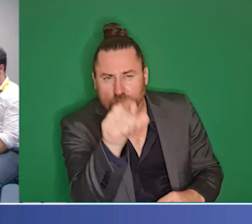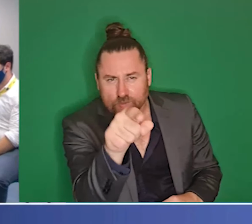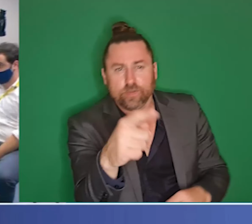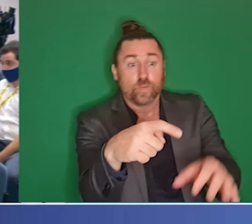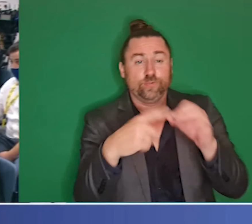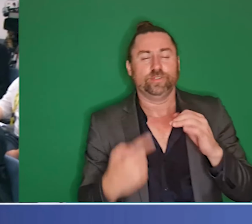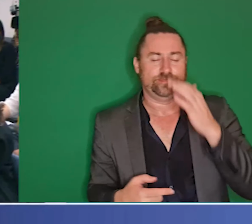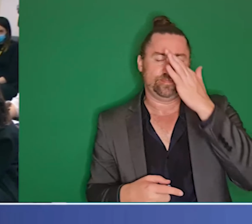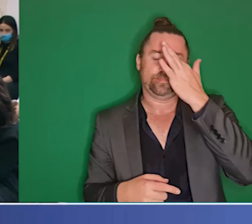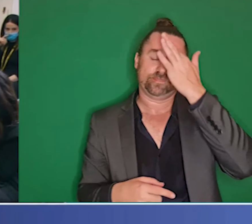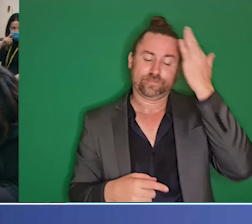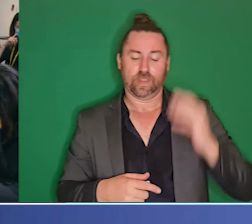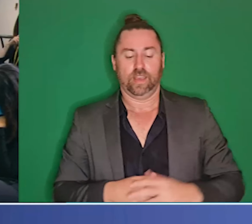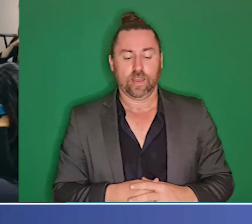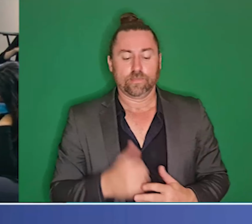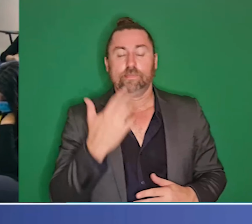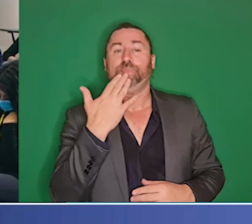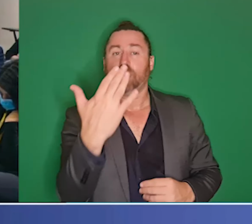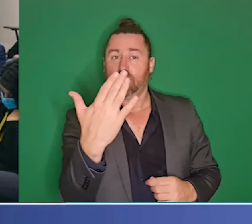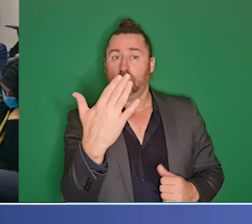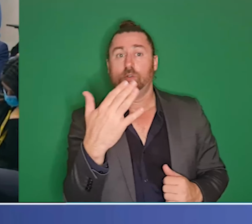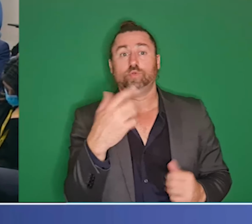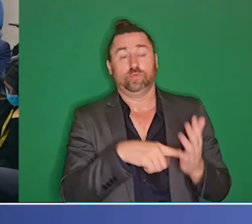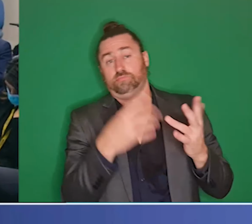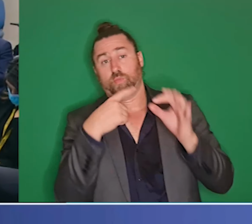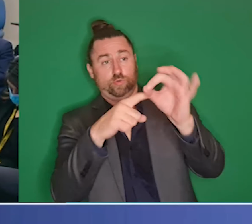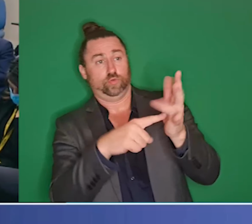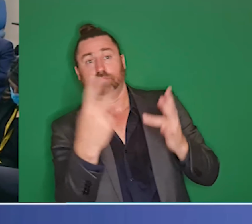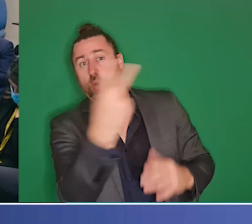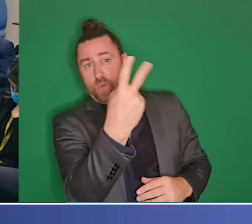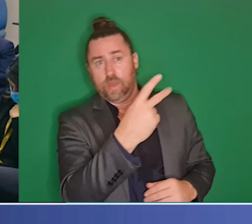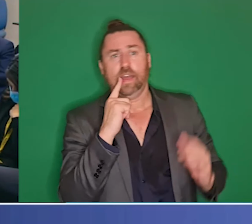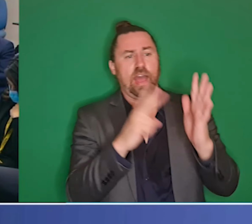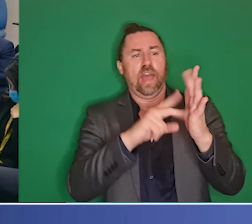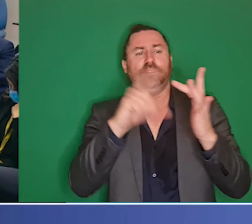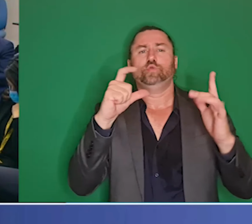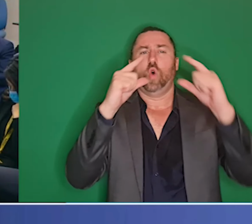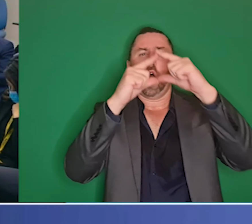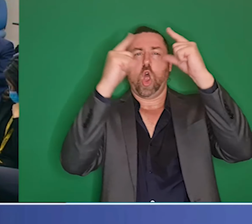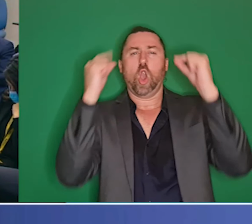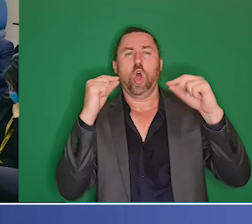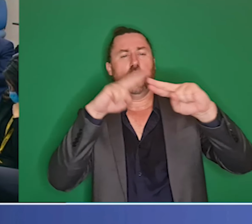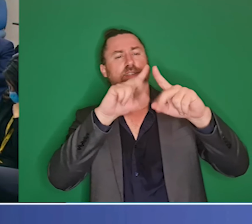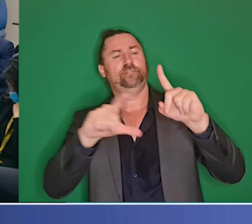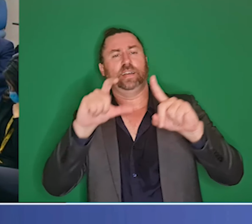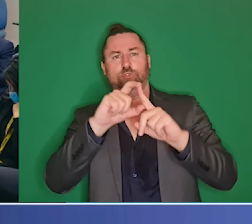Thank you. To both the minister and the chief medical officer, the Victorian nurse's federation says, "it's time to call in the army".